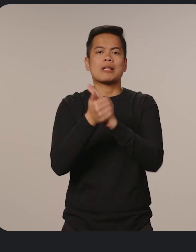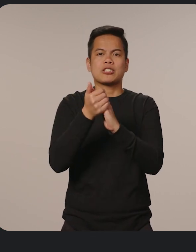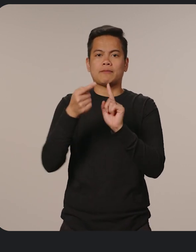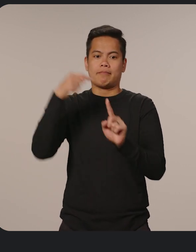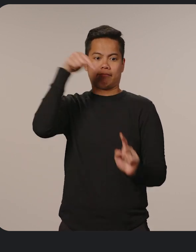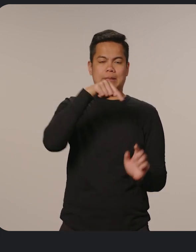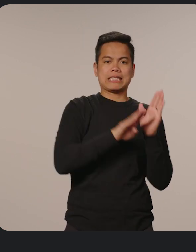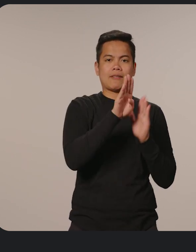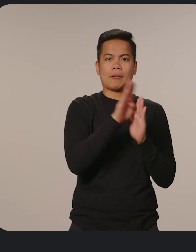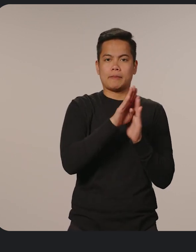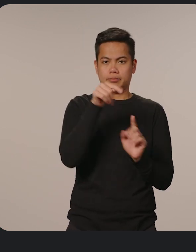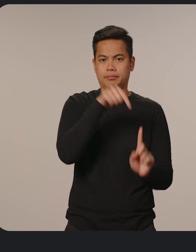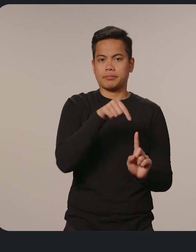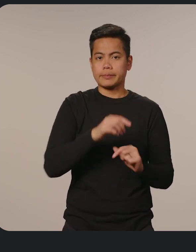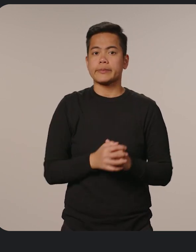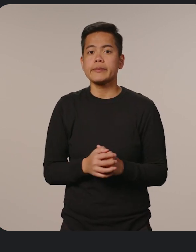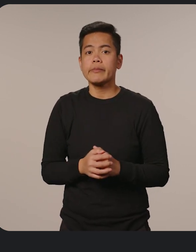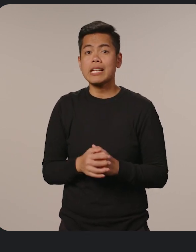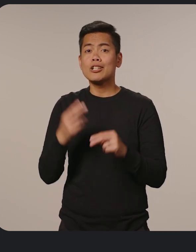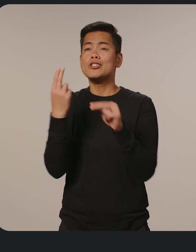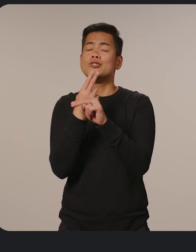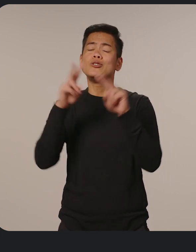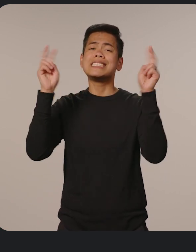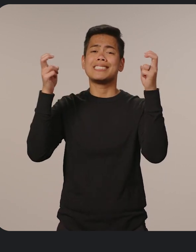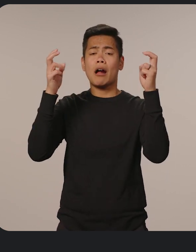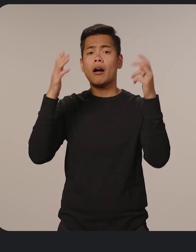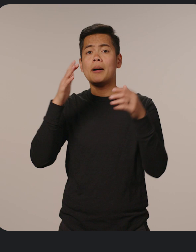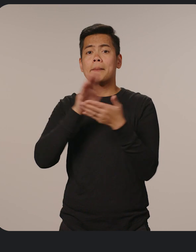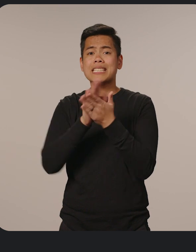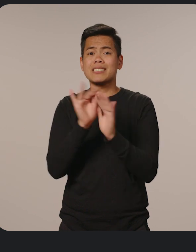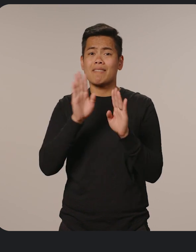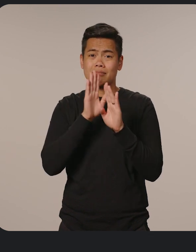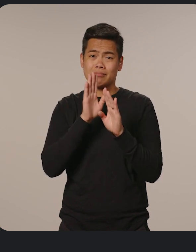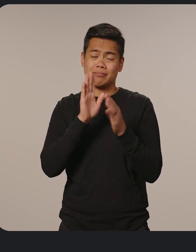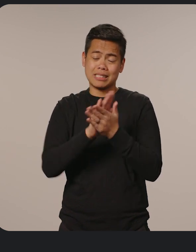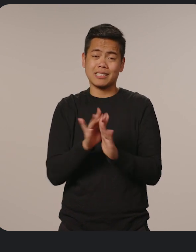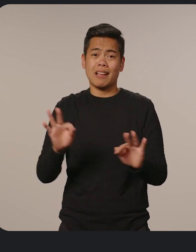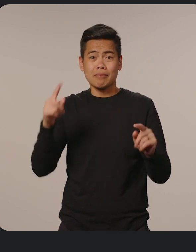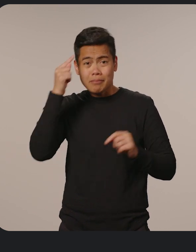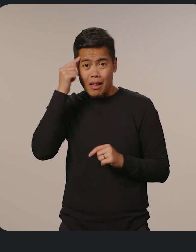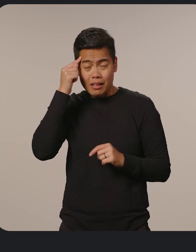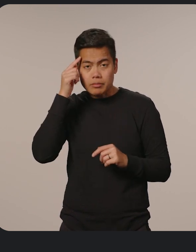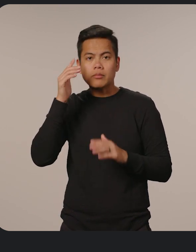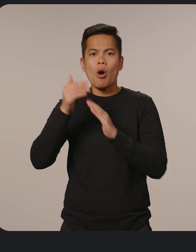we discussed previously. First, create a new automation by tapping the Create Template